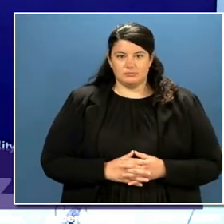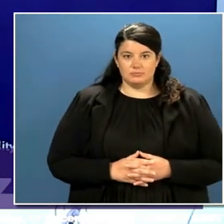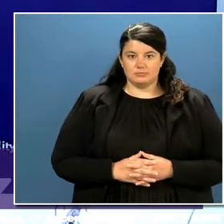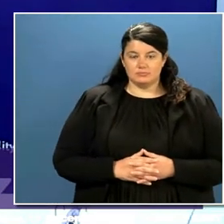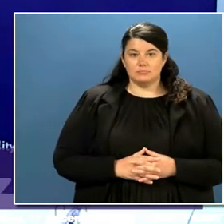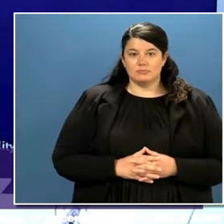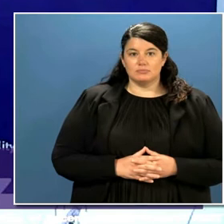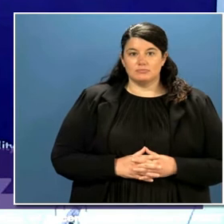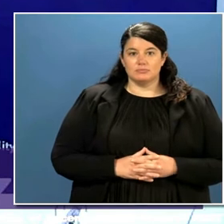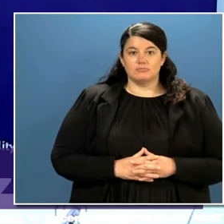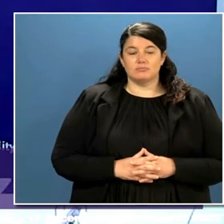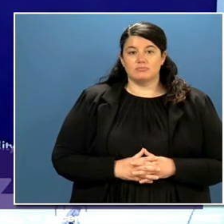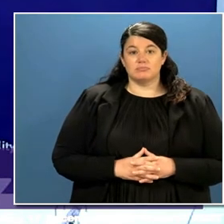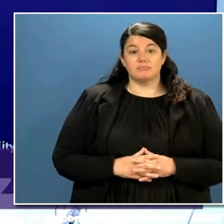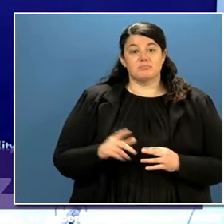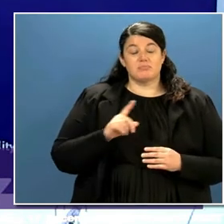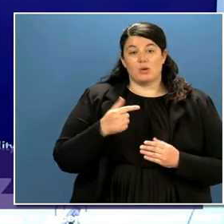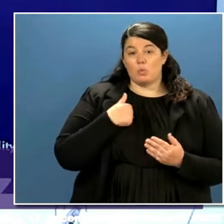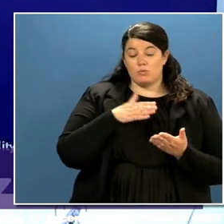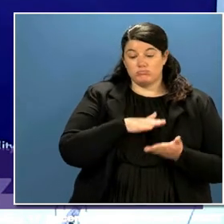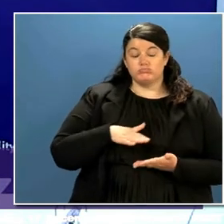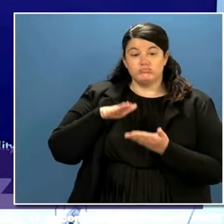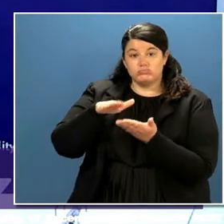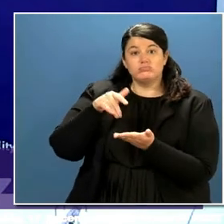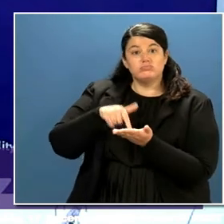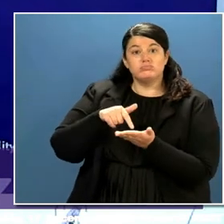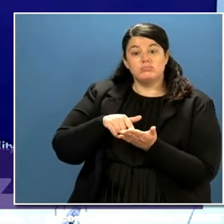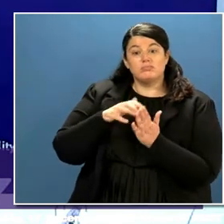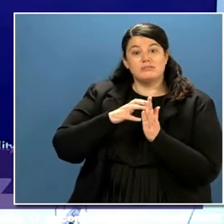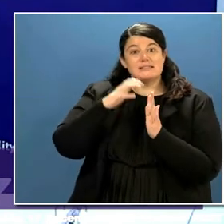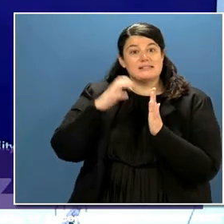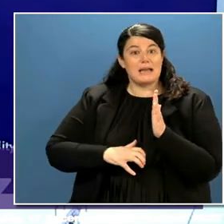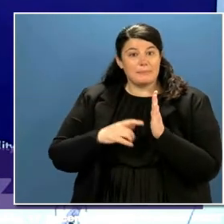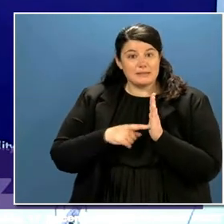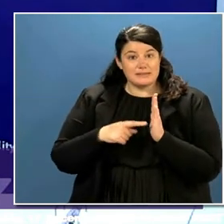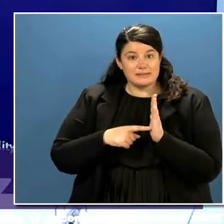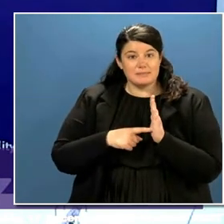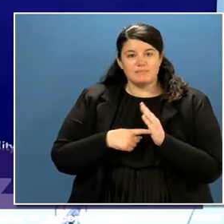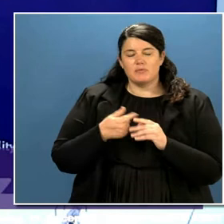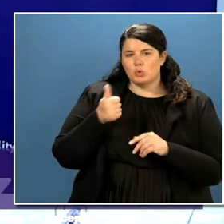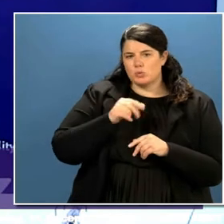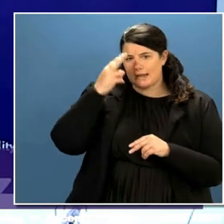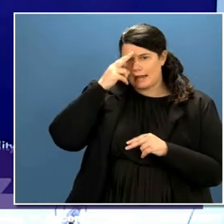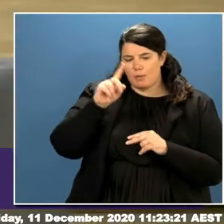Commissioners, I would like to read into evidence the statement of a witness who uses the pseudonym "Jamie".